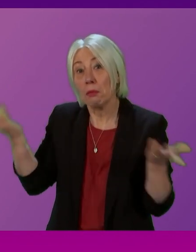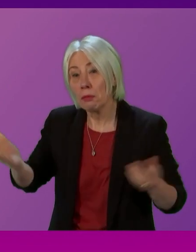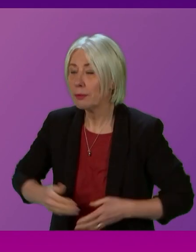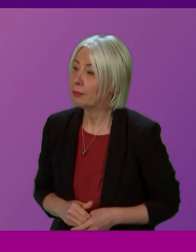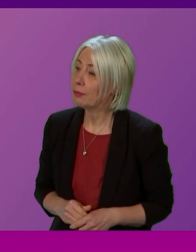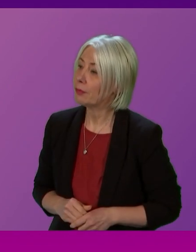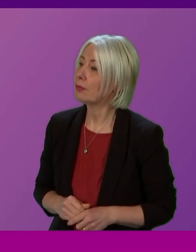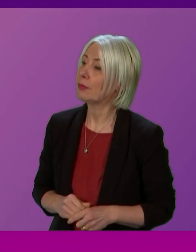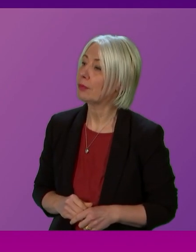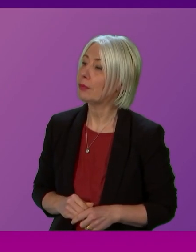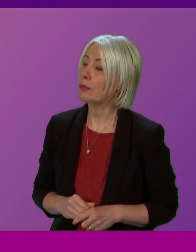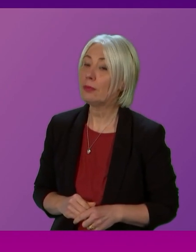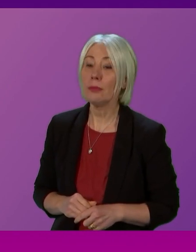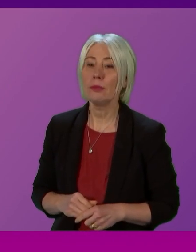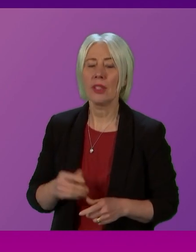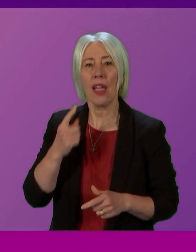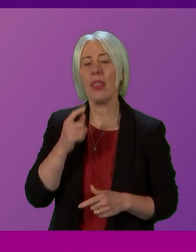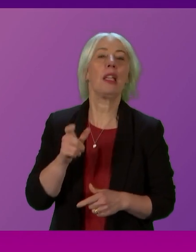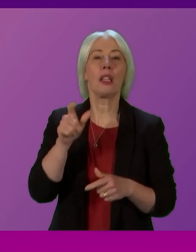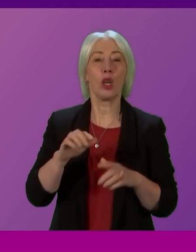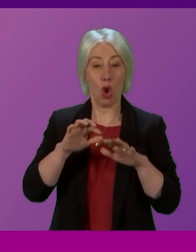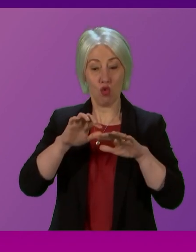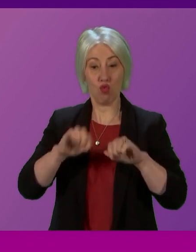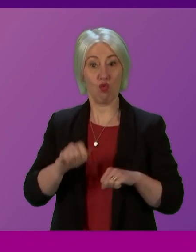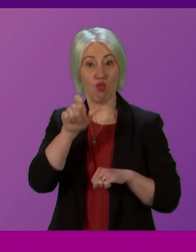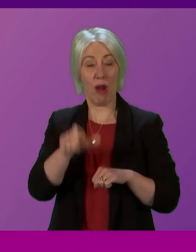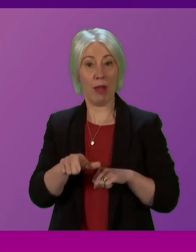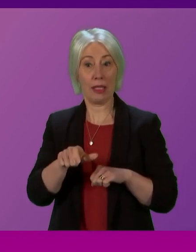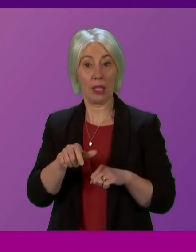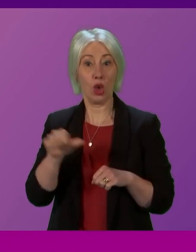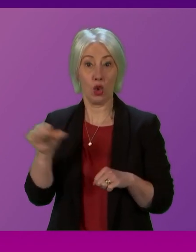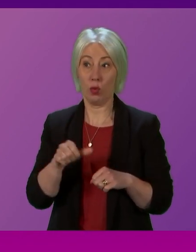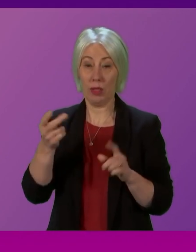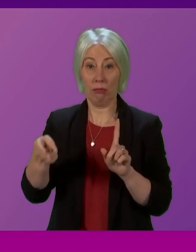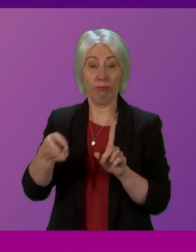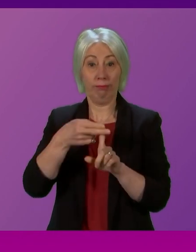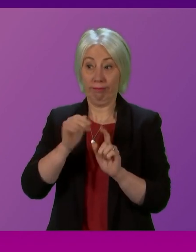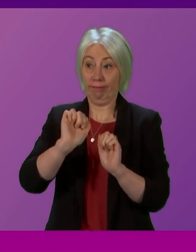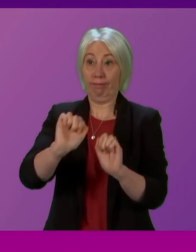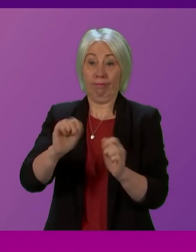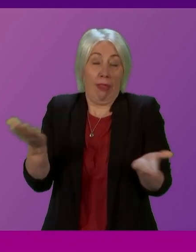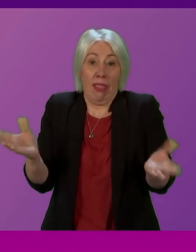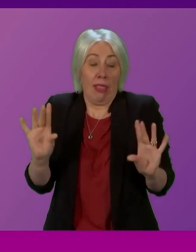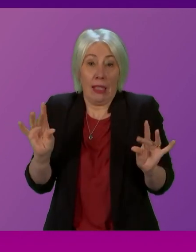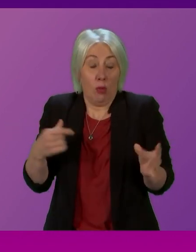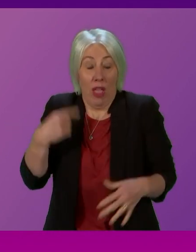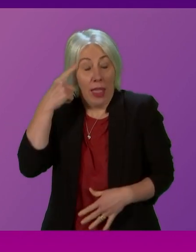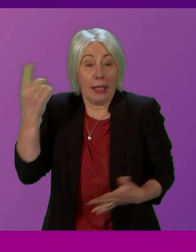I think that a rapist should be considered a rapist. That is what I think.